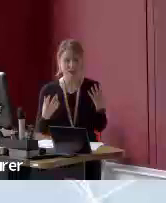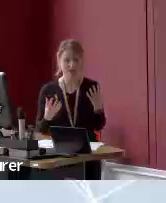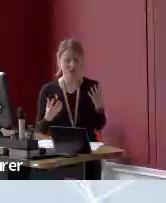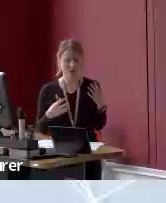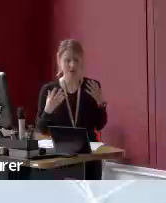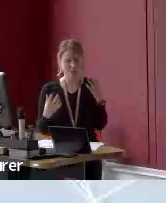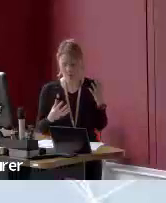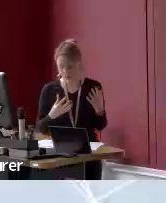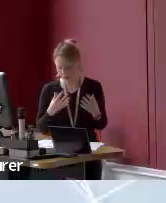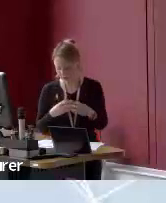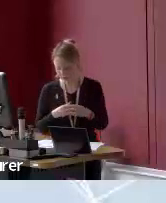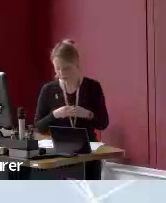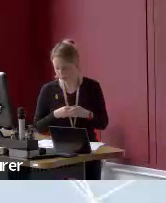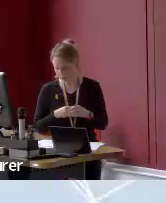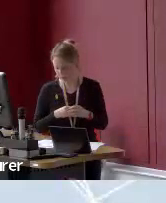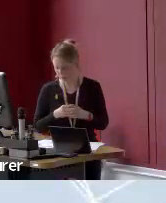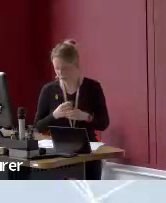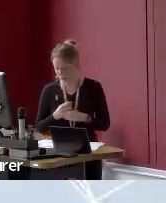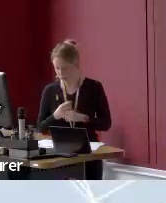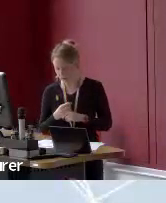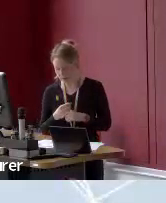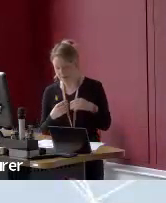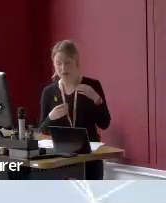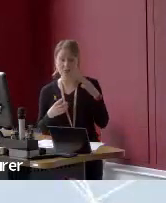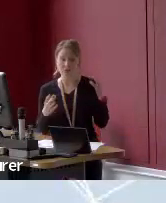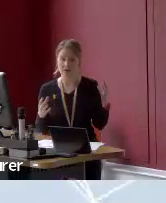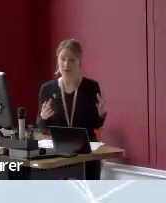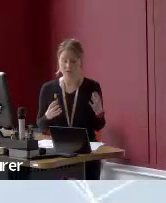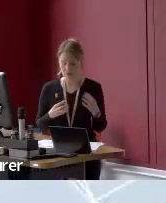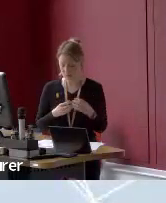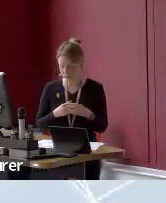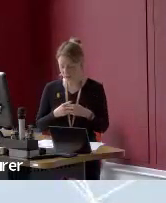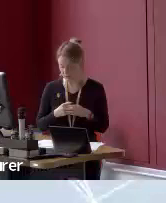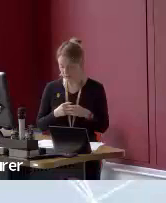taking forward some of the principles of inclusive practice learned from other observatory project